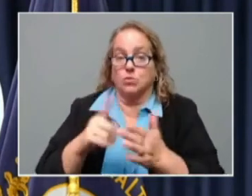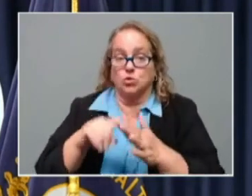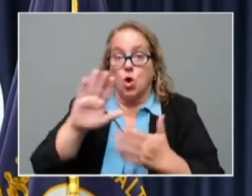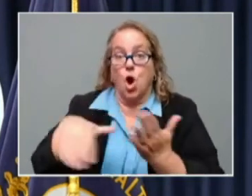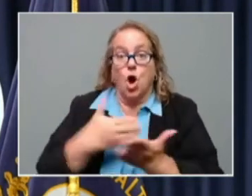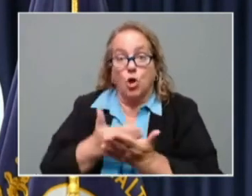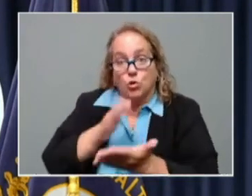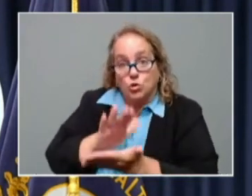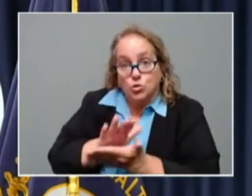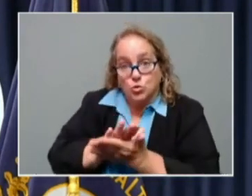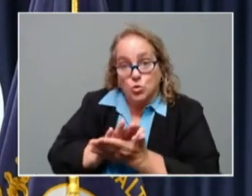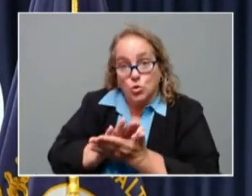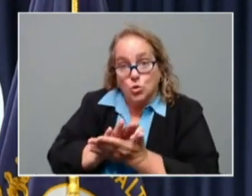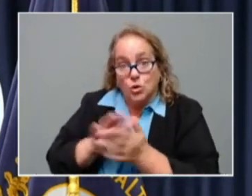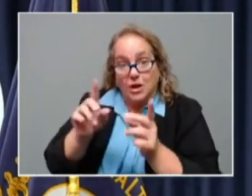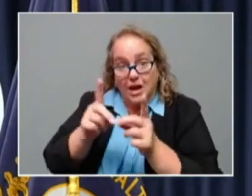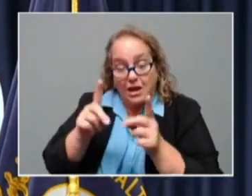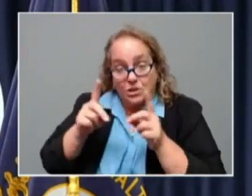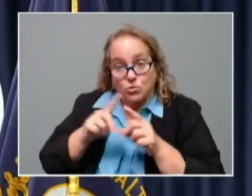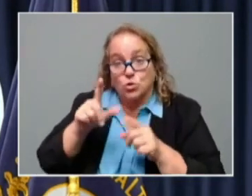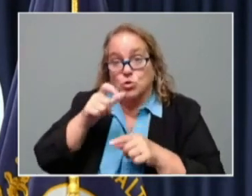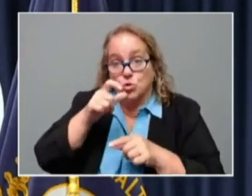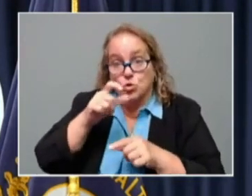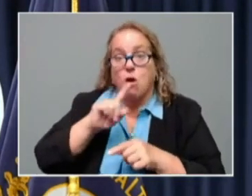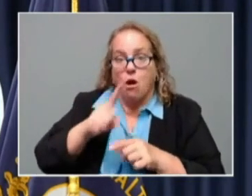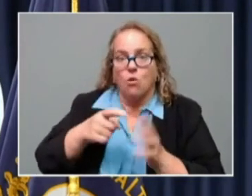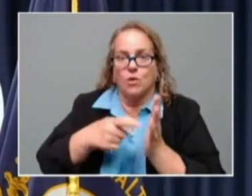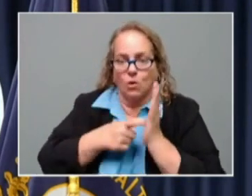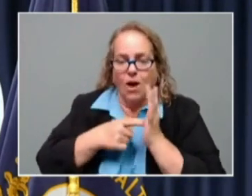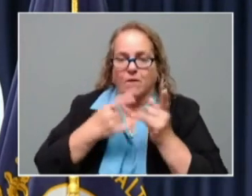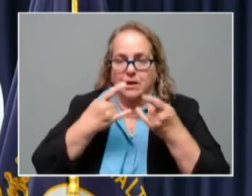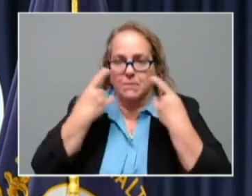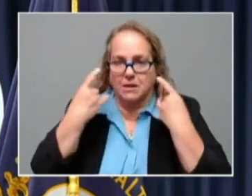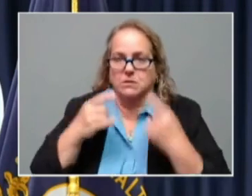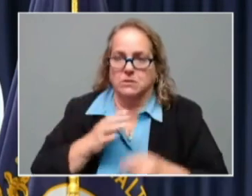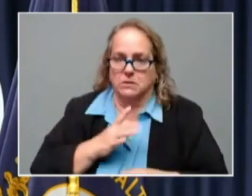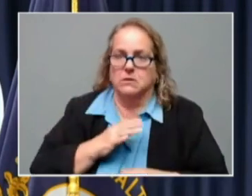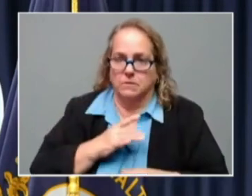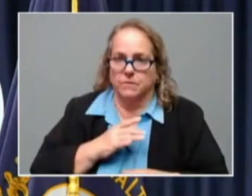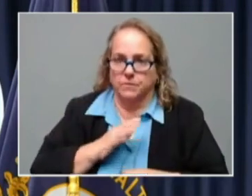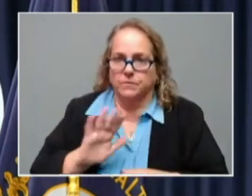it. Um, but now what we have the, what I have the authority to do is